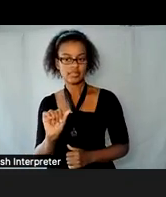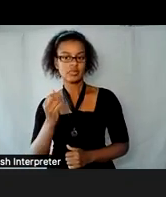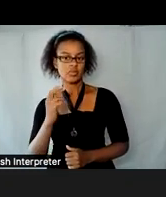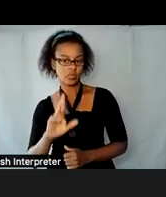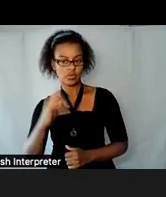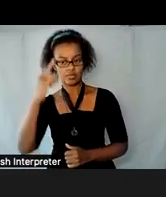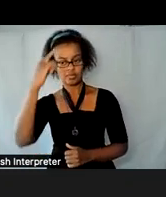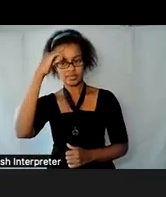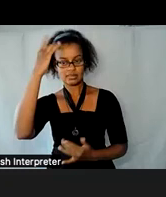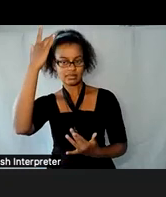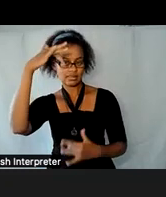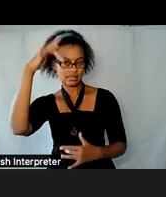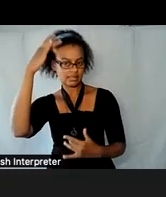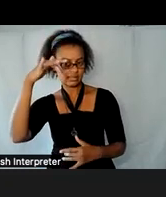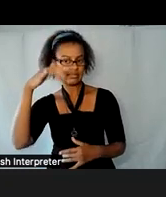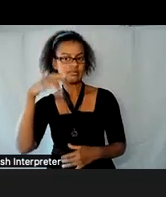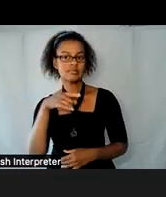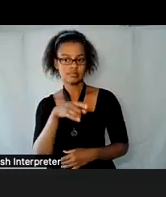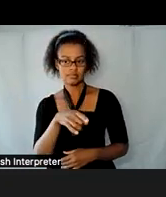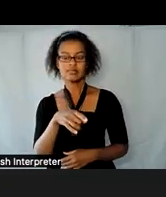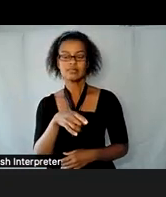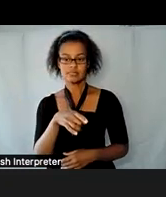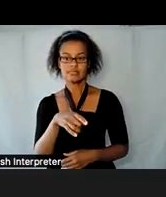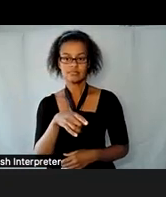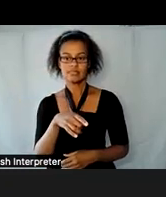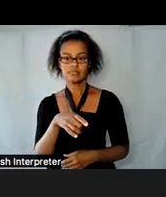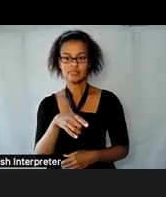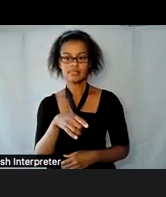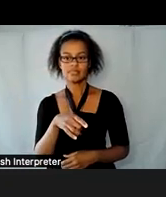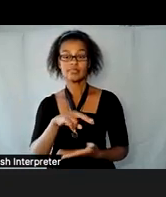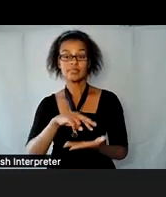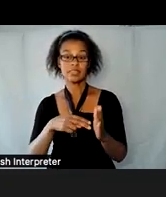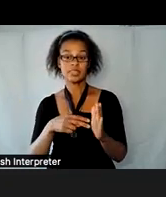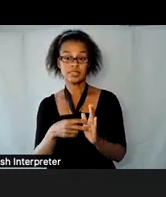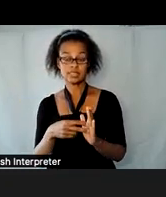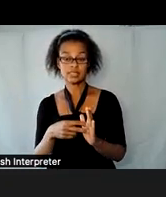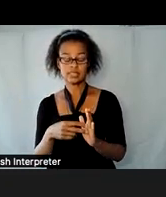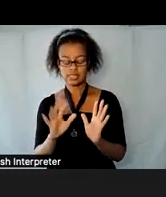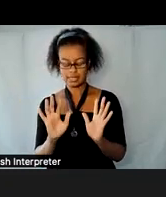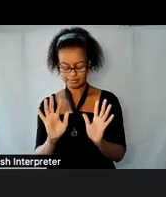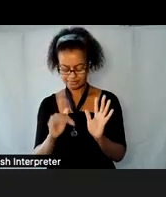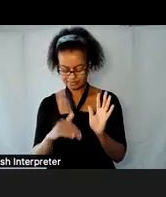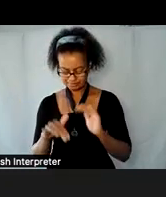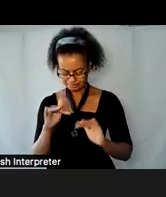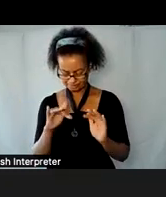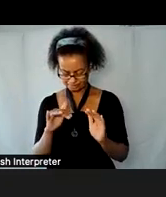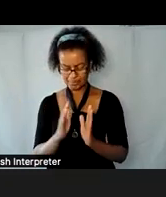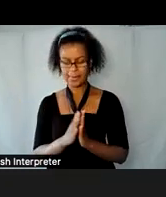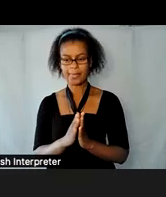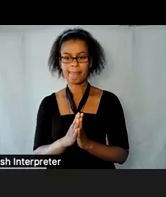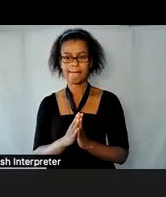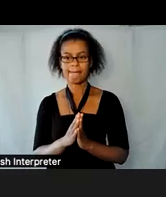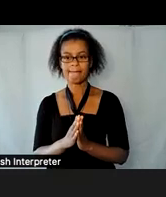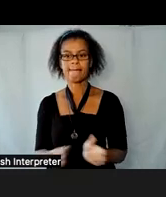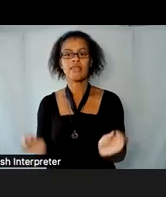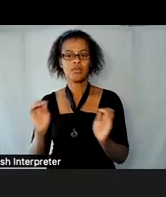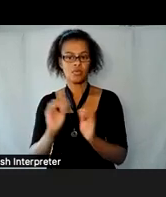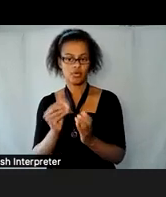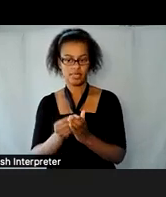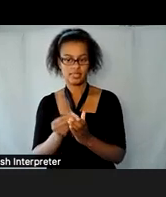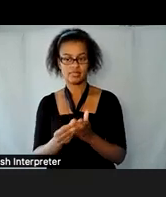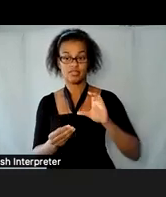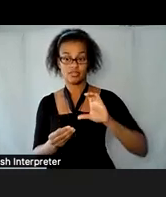And that is a grant of additional or, sorry, this is an additional grant of up to $5,000